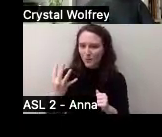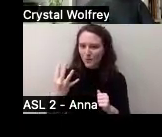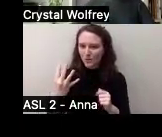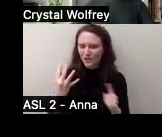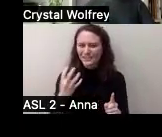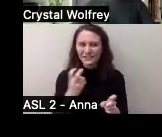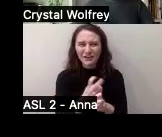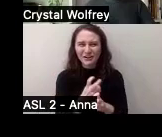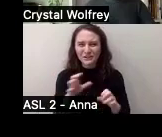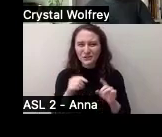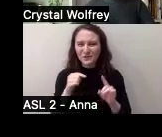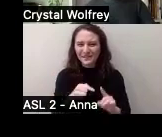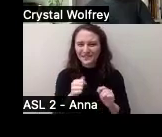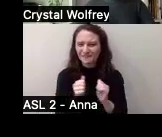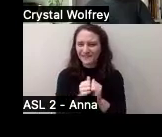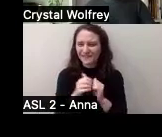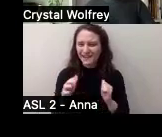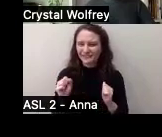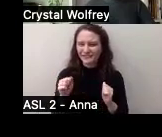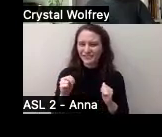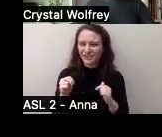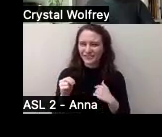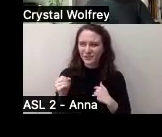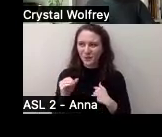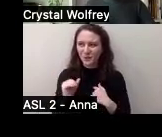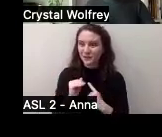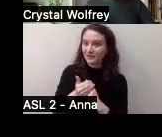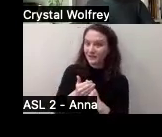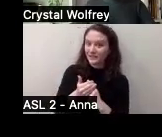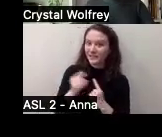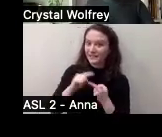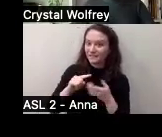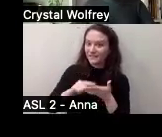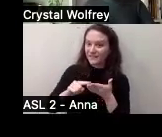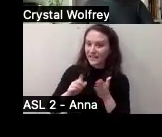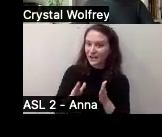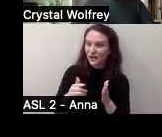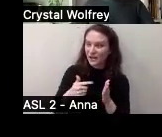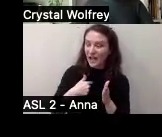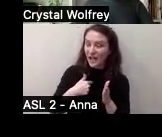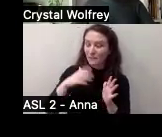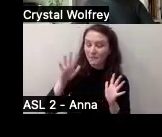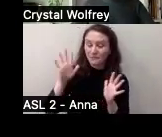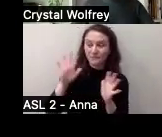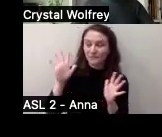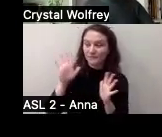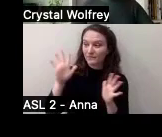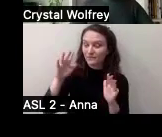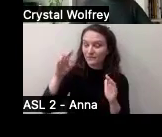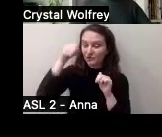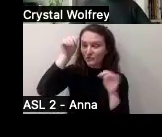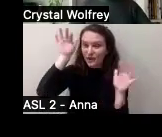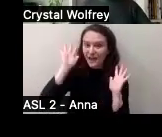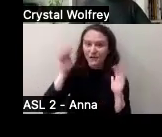So as the investigator I am really freaking out about this. What I need to know, do I need to withdraw the grant?